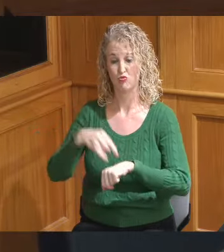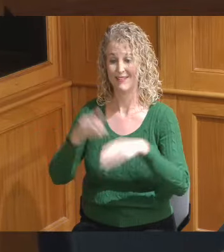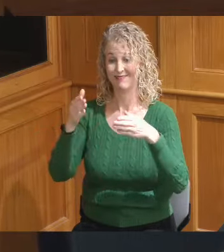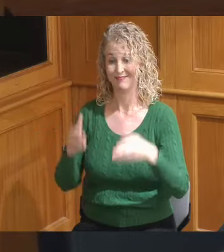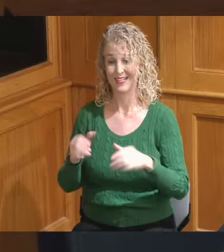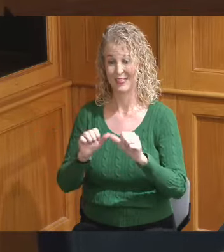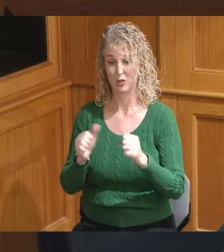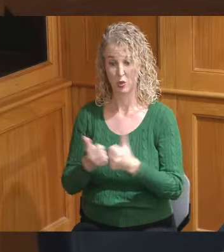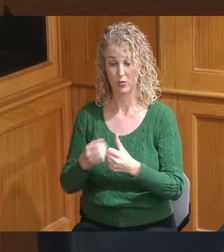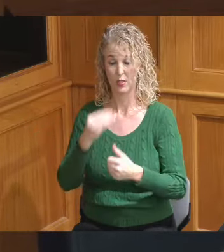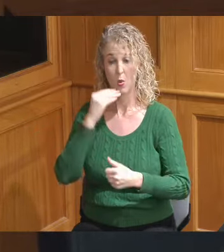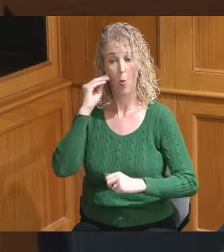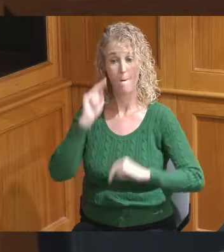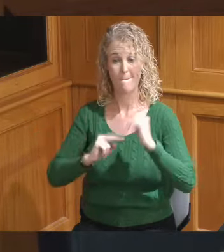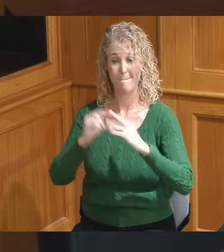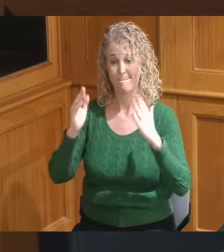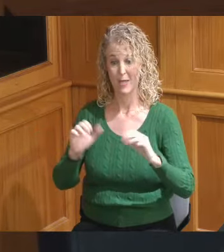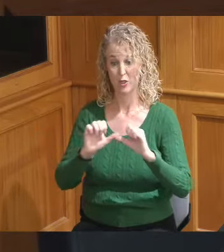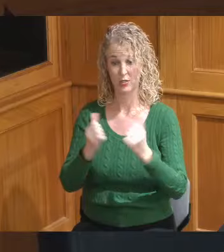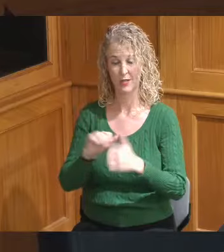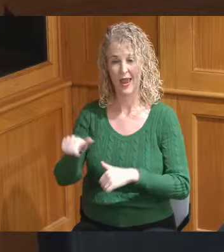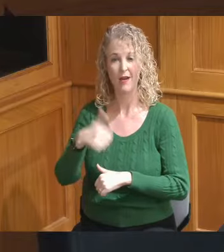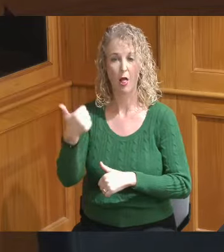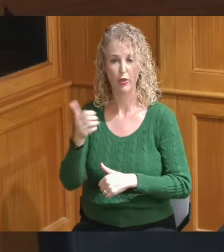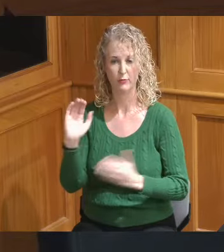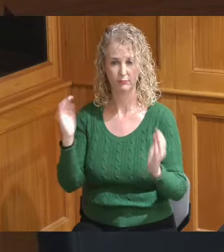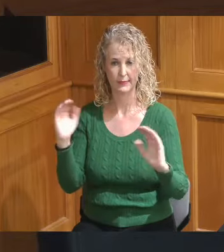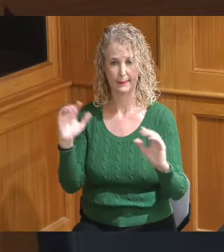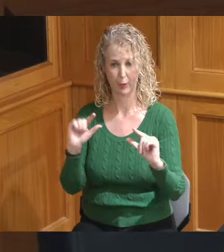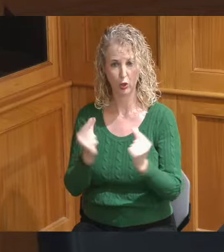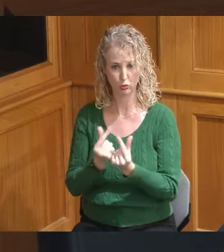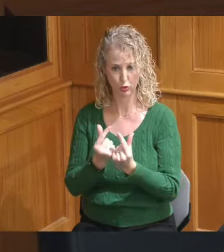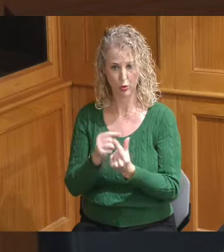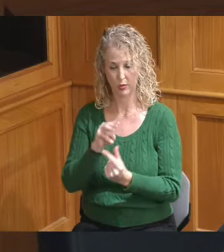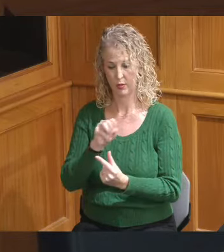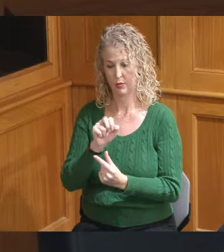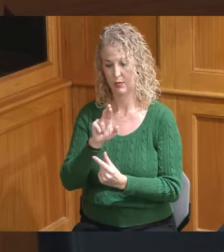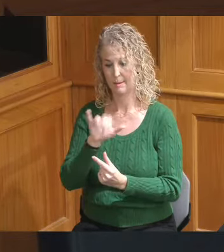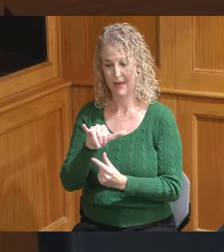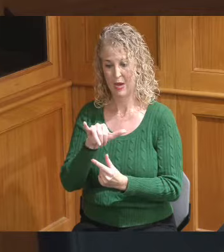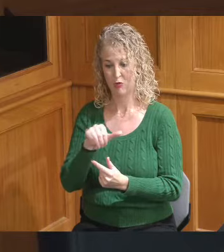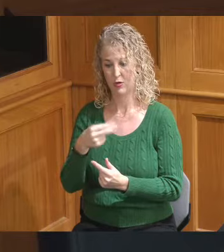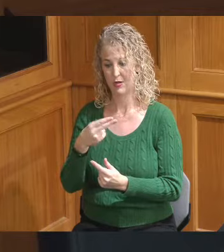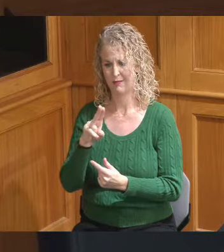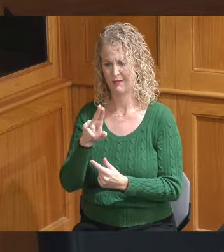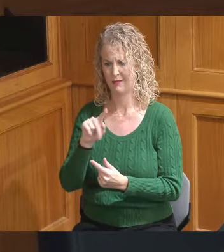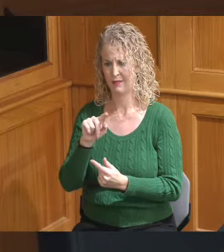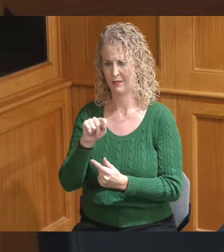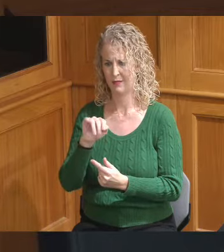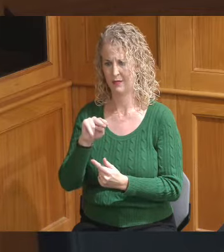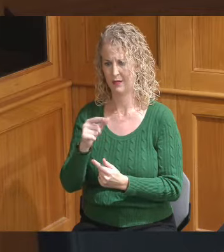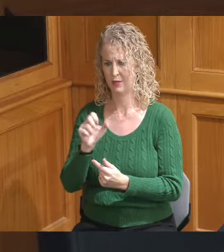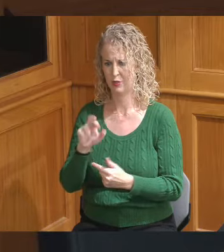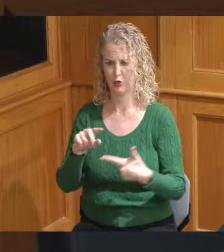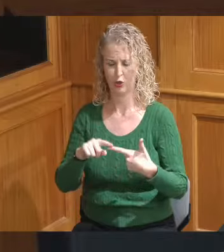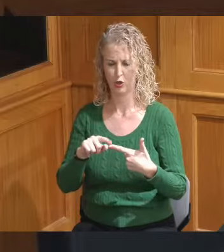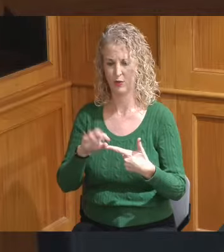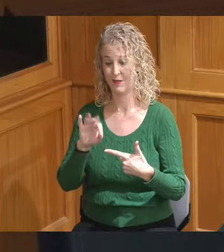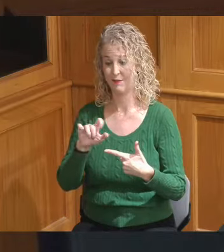Homebuilders Association, and other alliances, Mary Hudinler and Felicia Bale and Heather Kauf